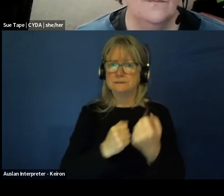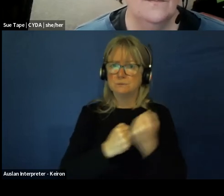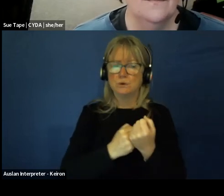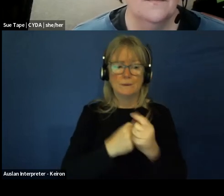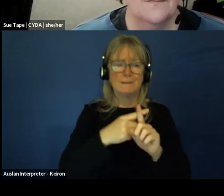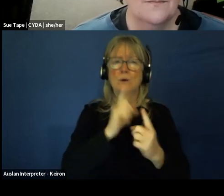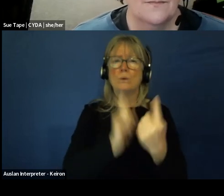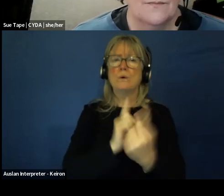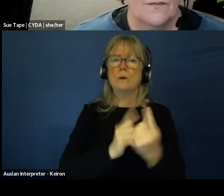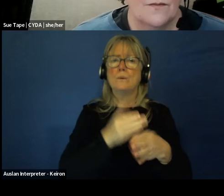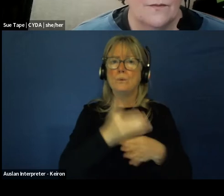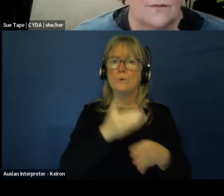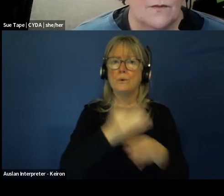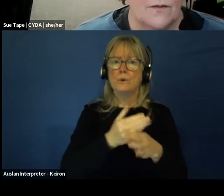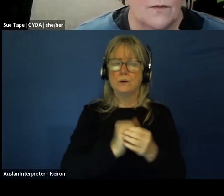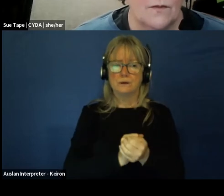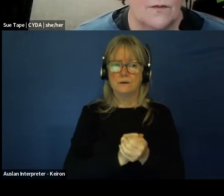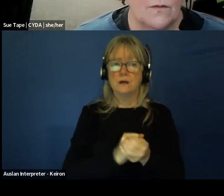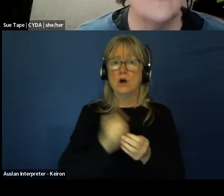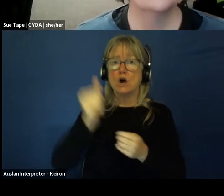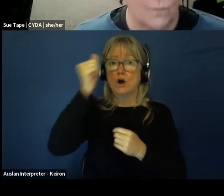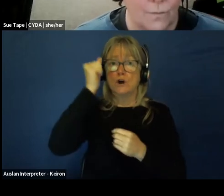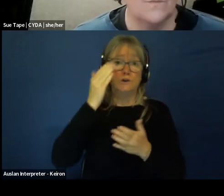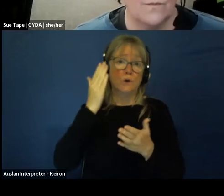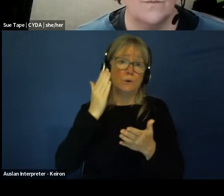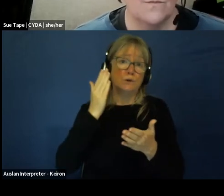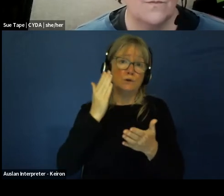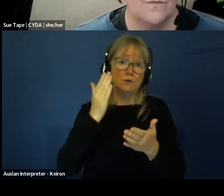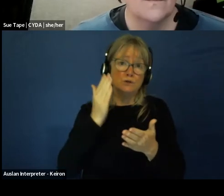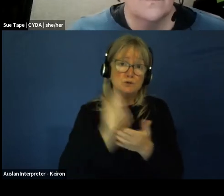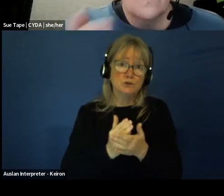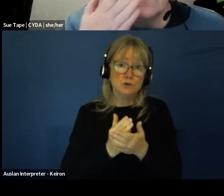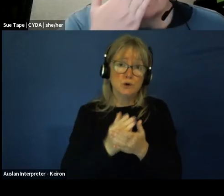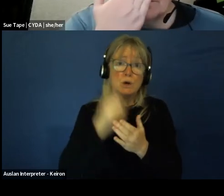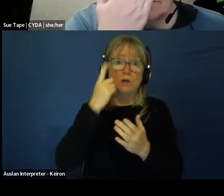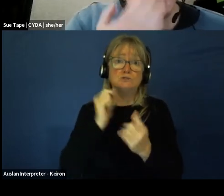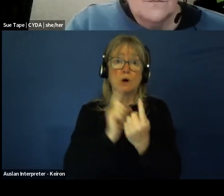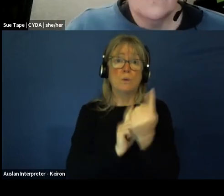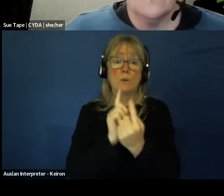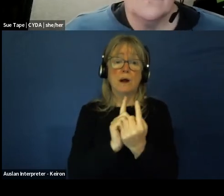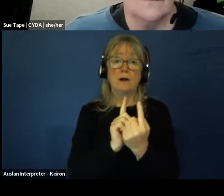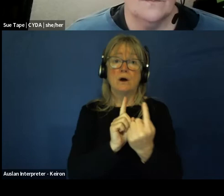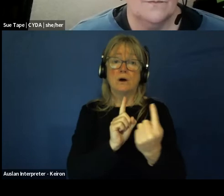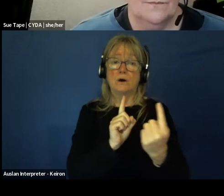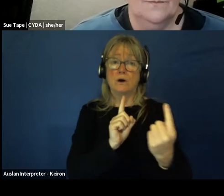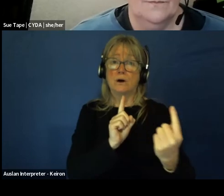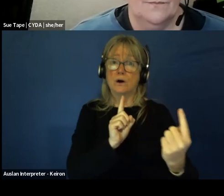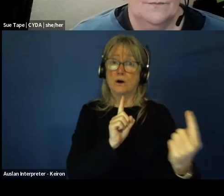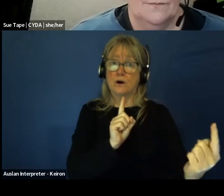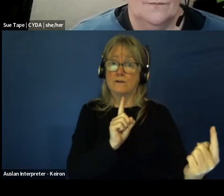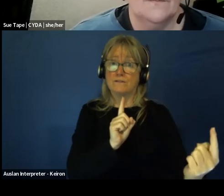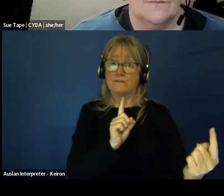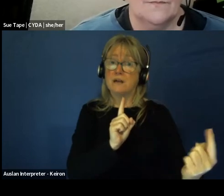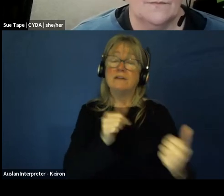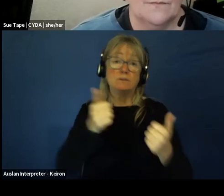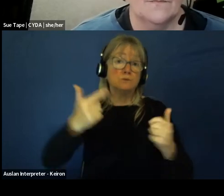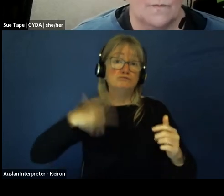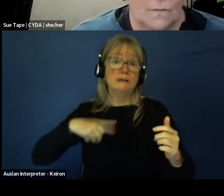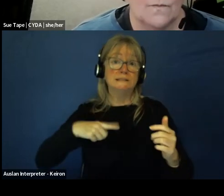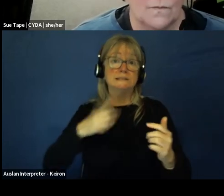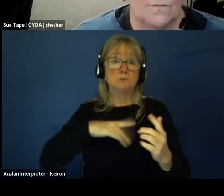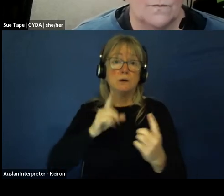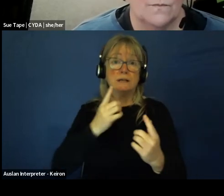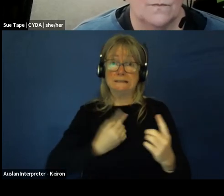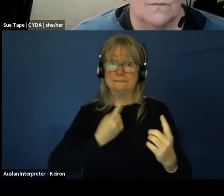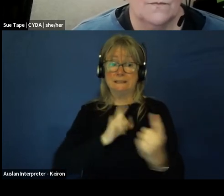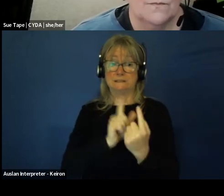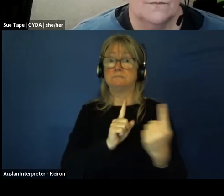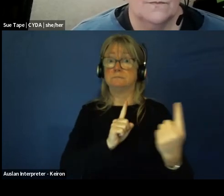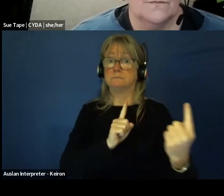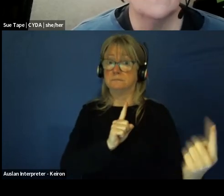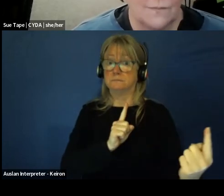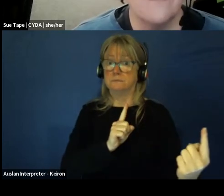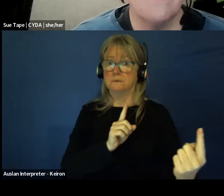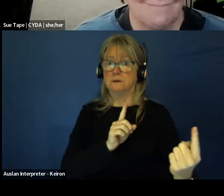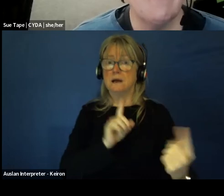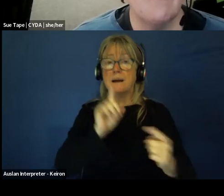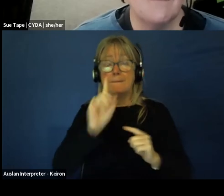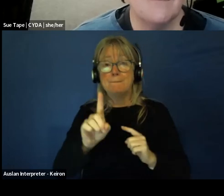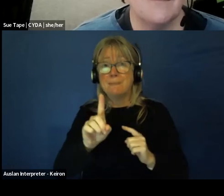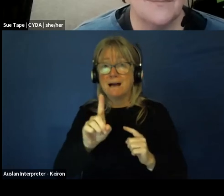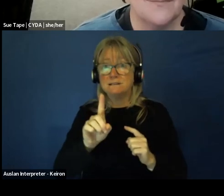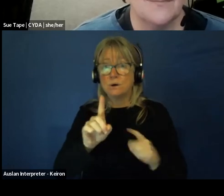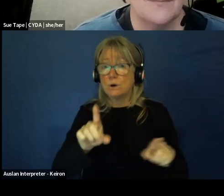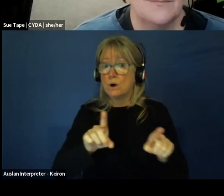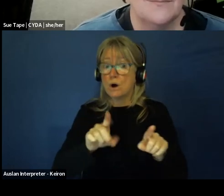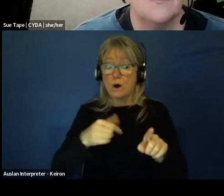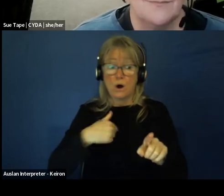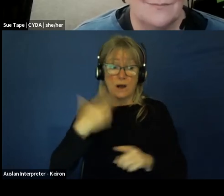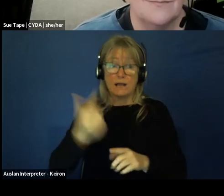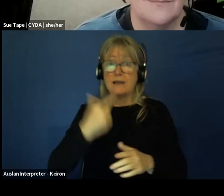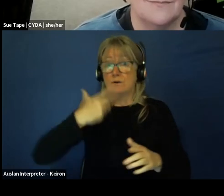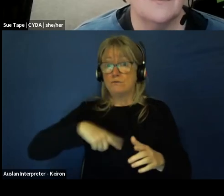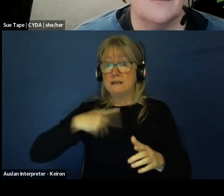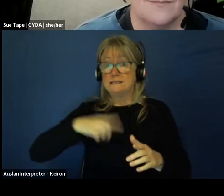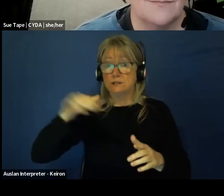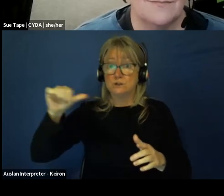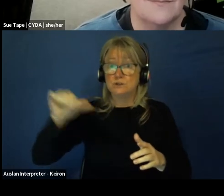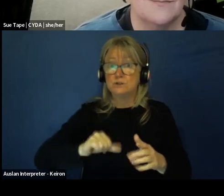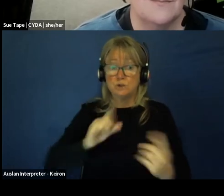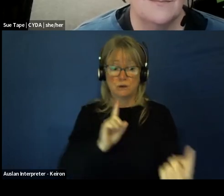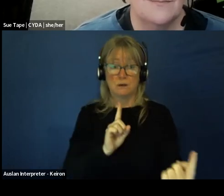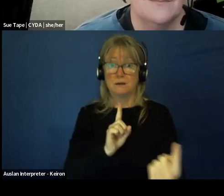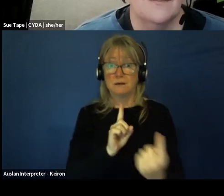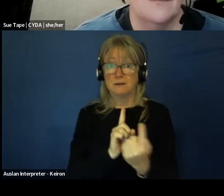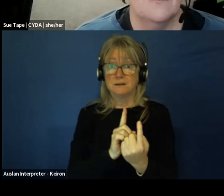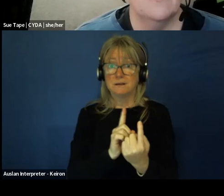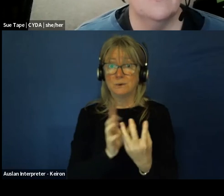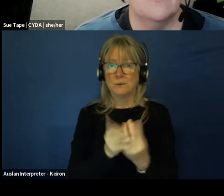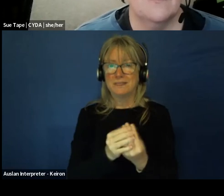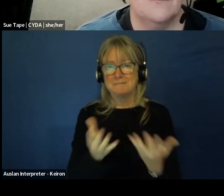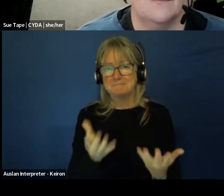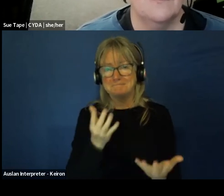The idea is to try and step away from one on one work for some very valid reasons. However, There are also some very other valid reasons as to why the one on one work maybe taking place.